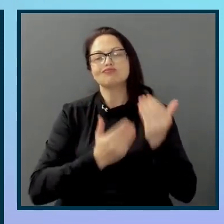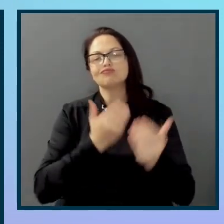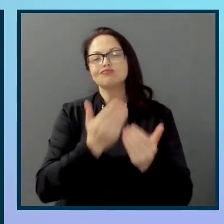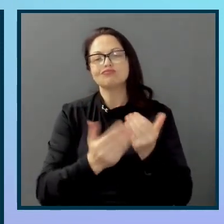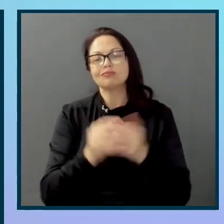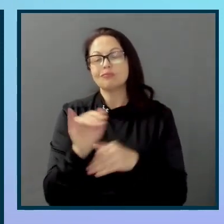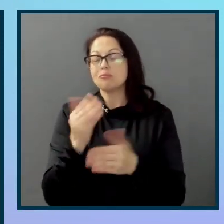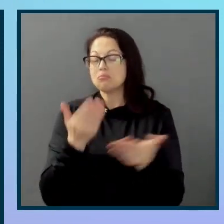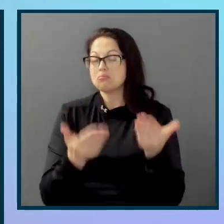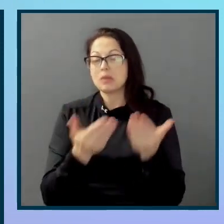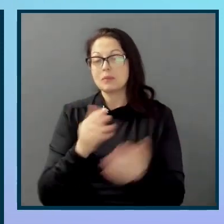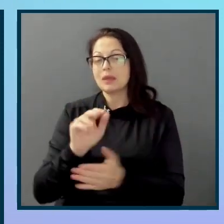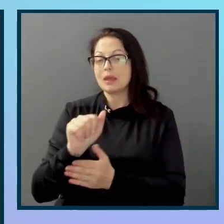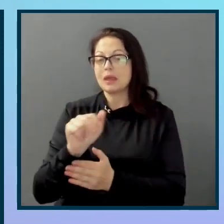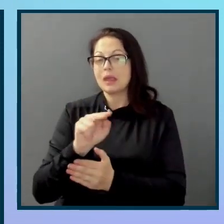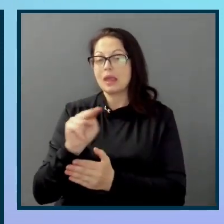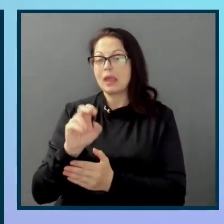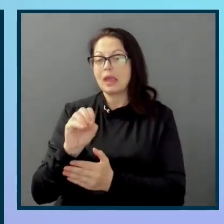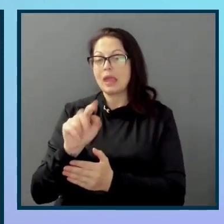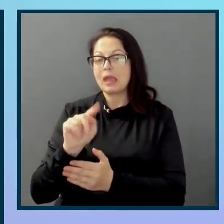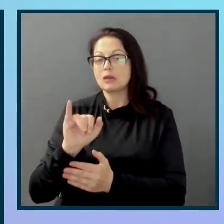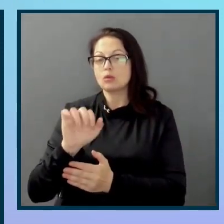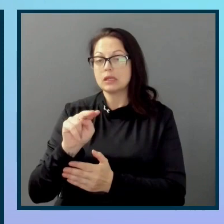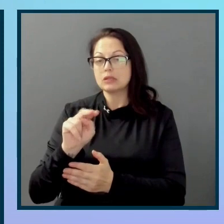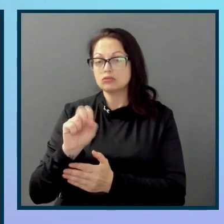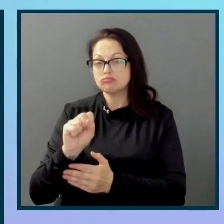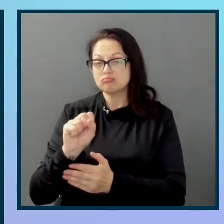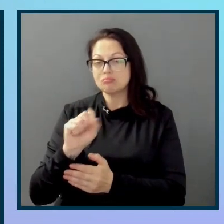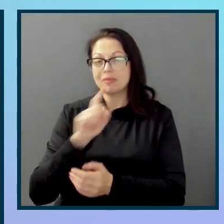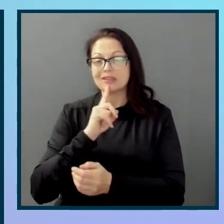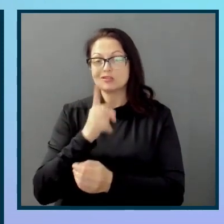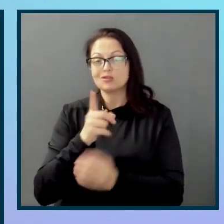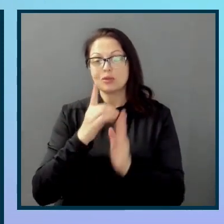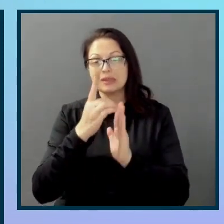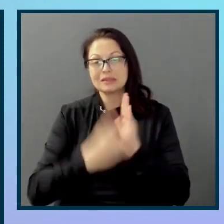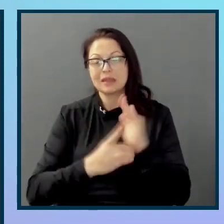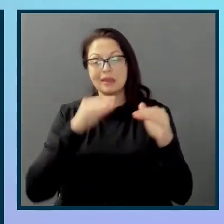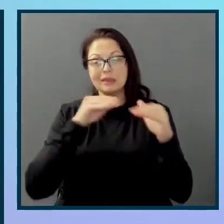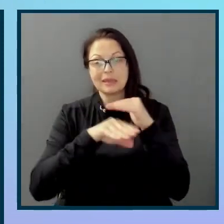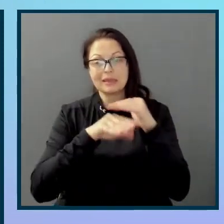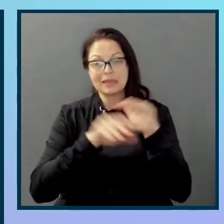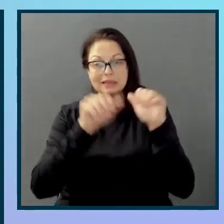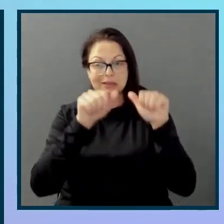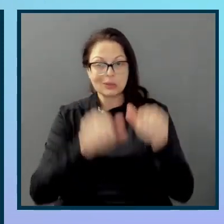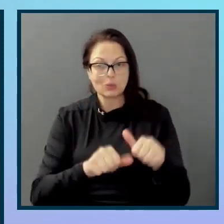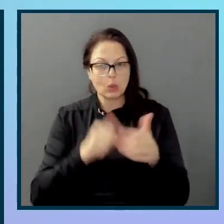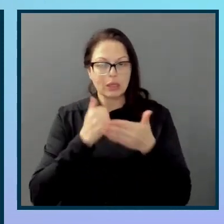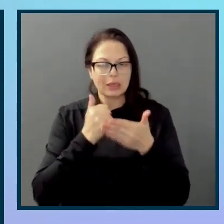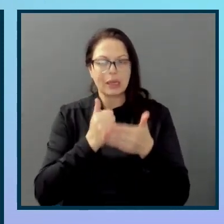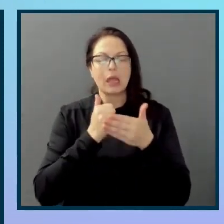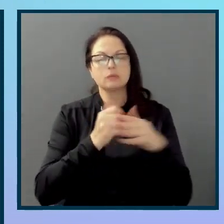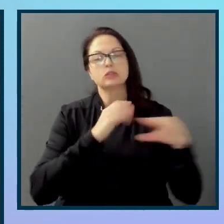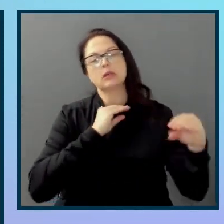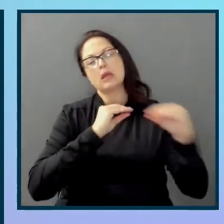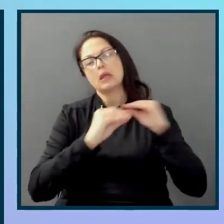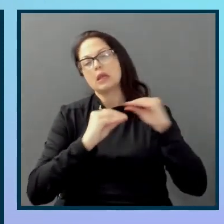making sure that the design is accessible, helps to avoid rework. It really shifts stuff as far left as you can.